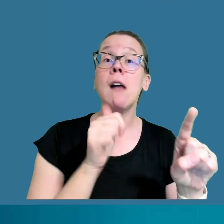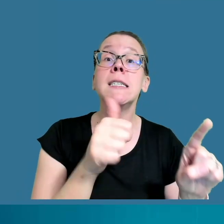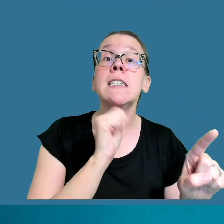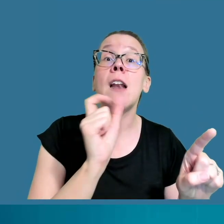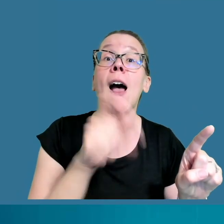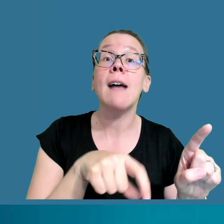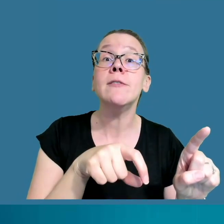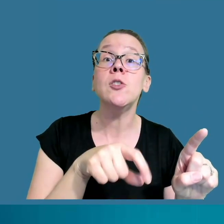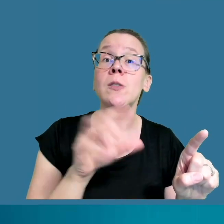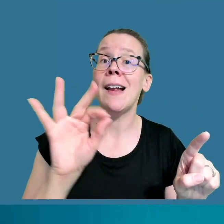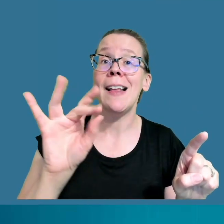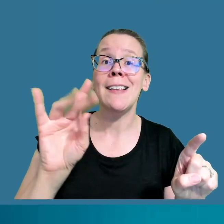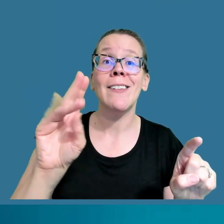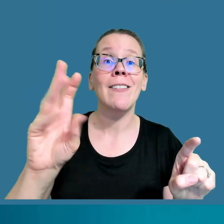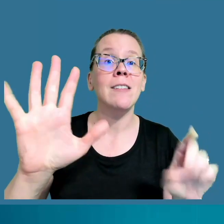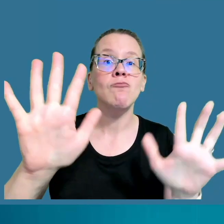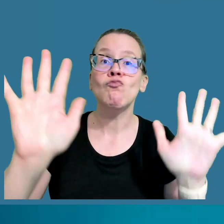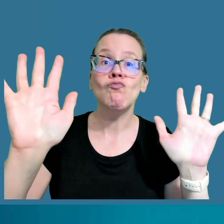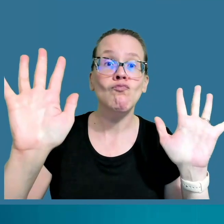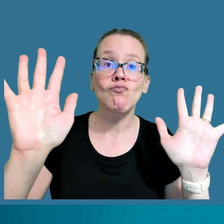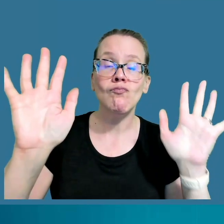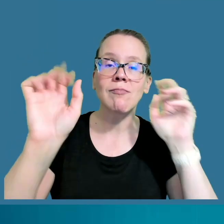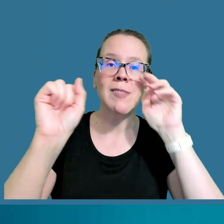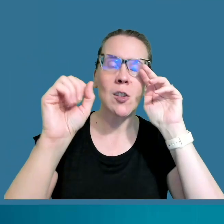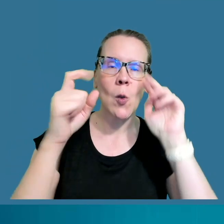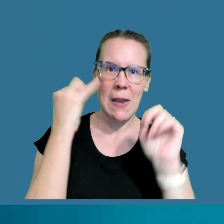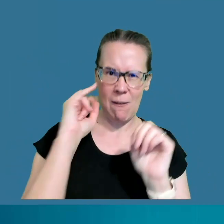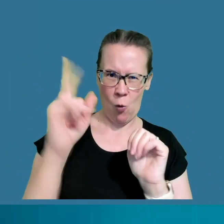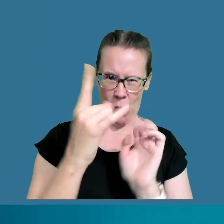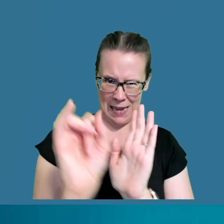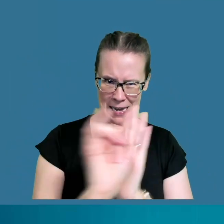And, again, you're always going to start with your the highest numbered pattern